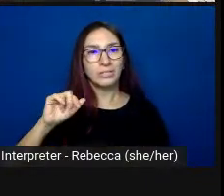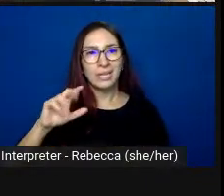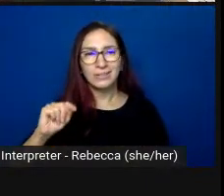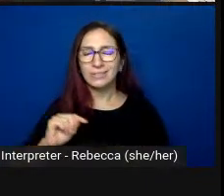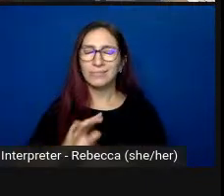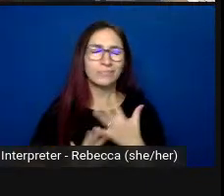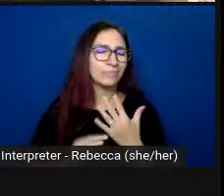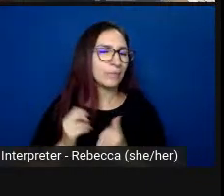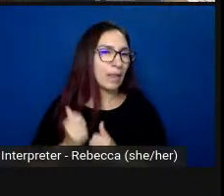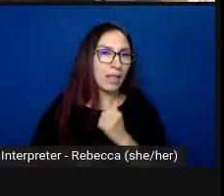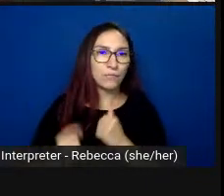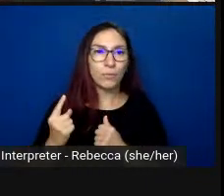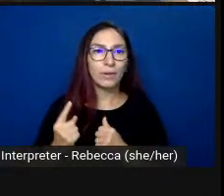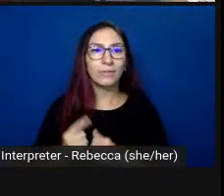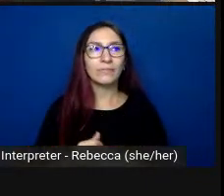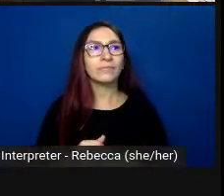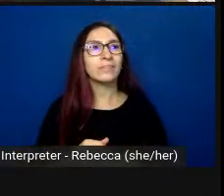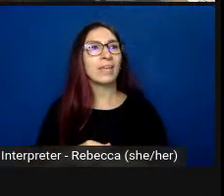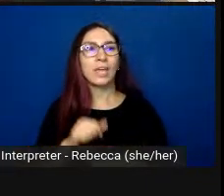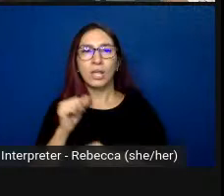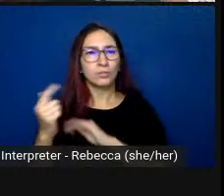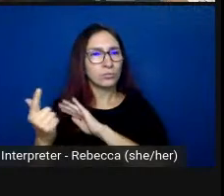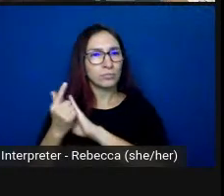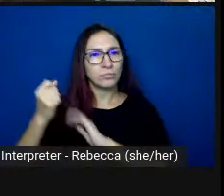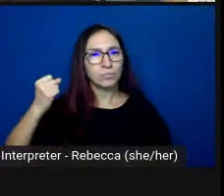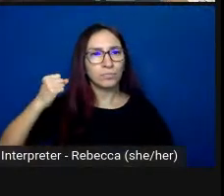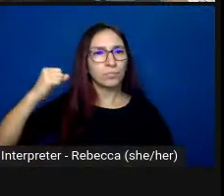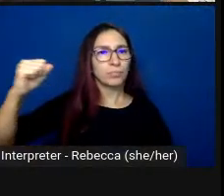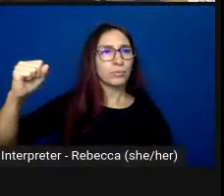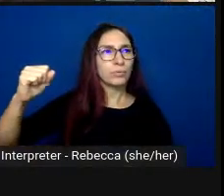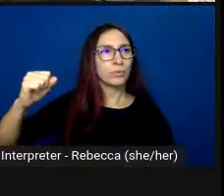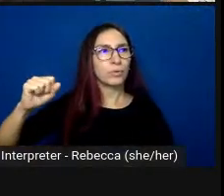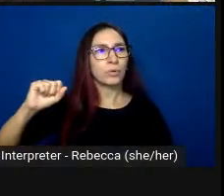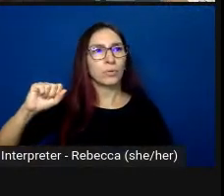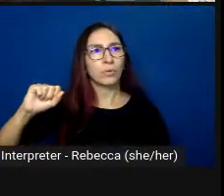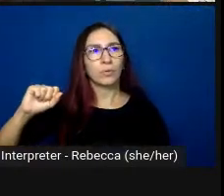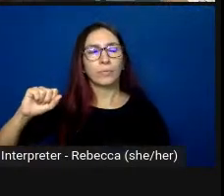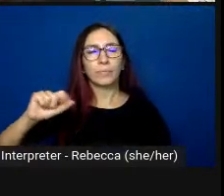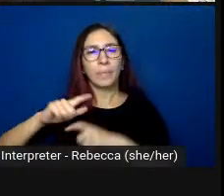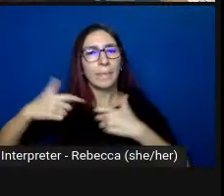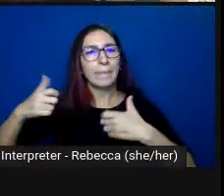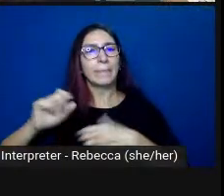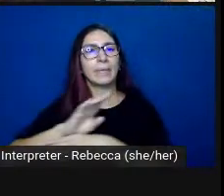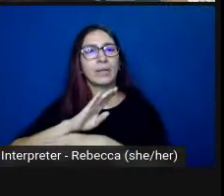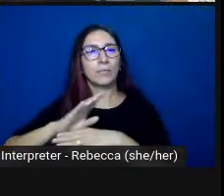So keep promoting and teaching accessibility for everyone from developers and designers and four people writing content. Also